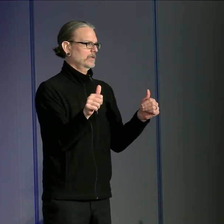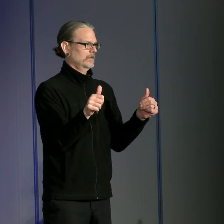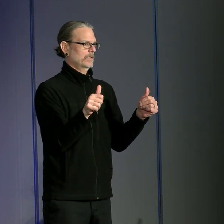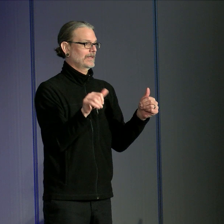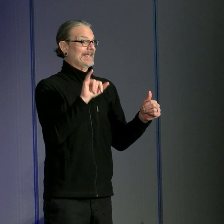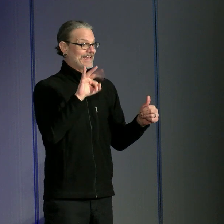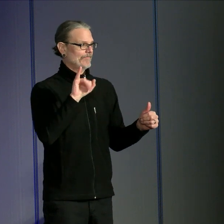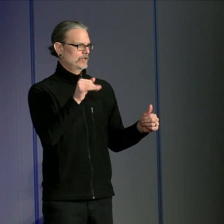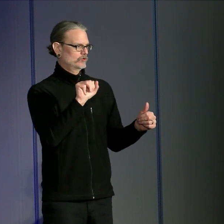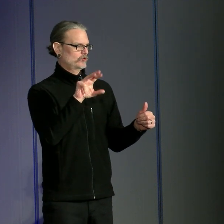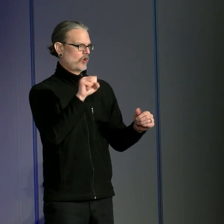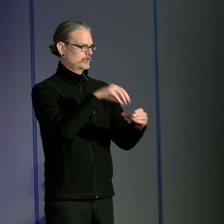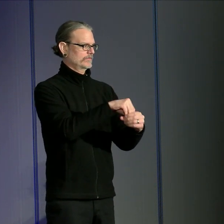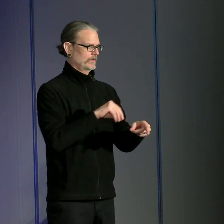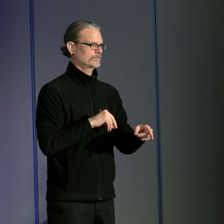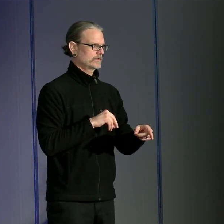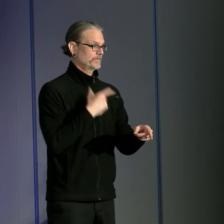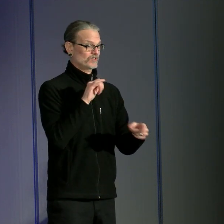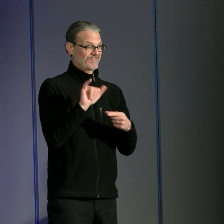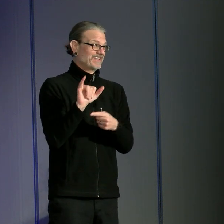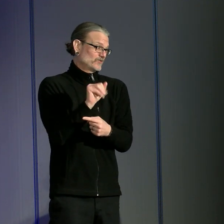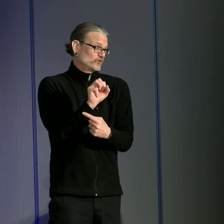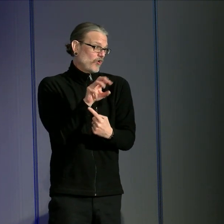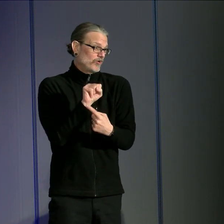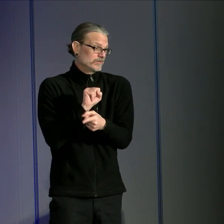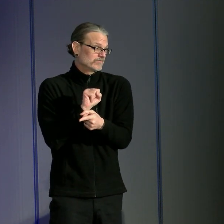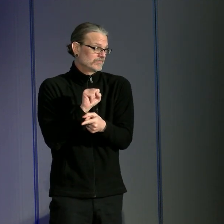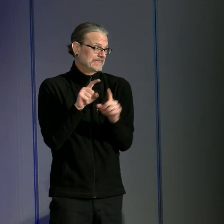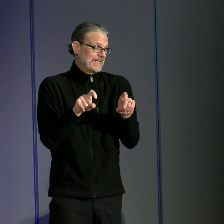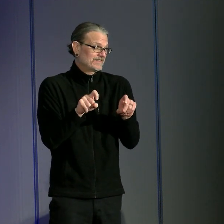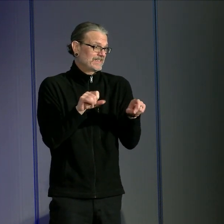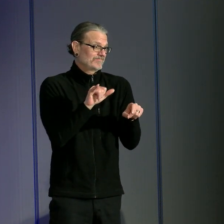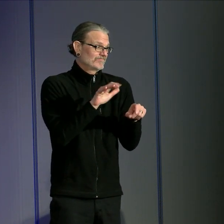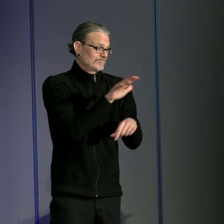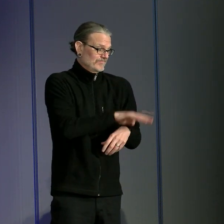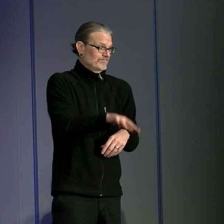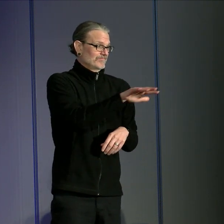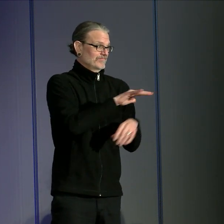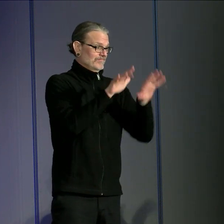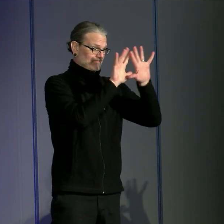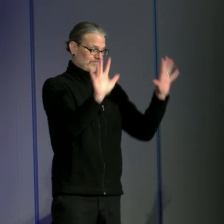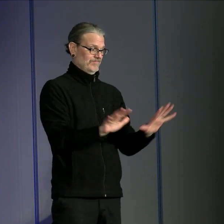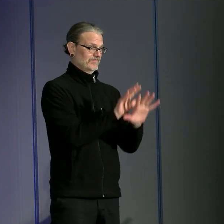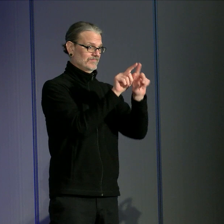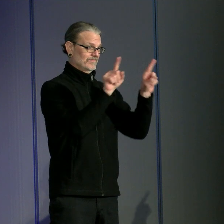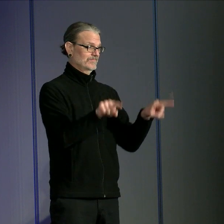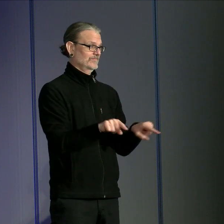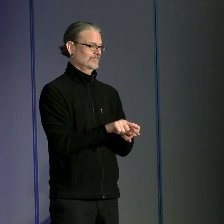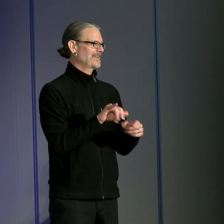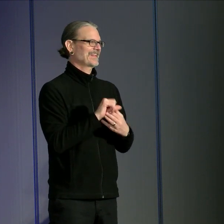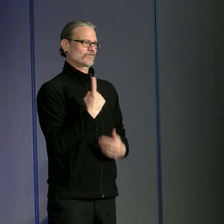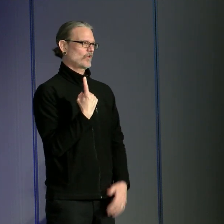Because it is essentially JAWS for testers. But that's the only desktop tool.